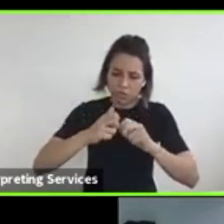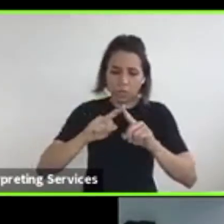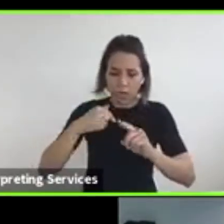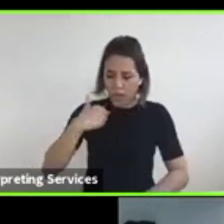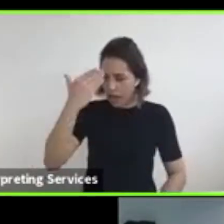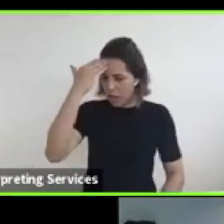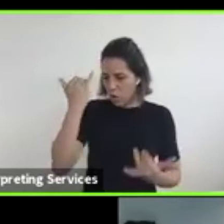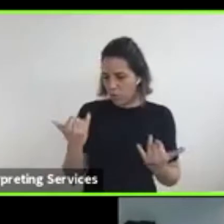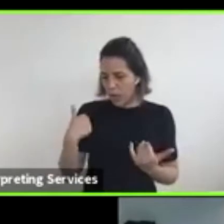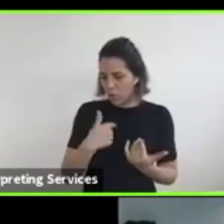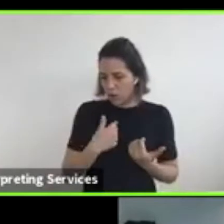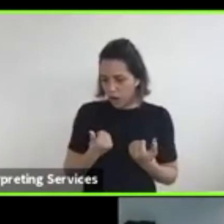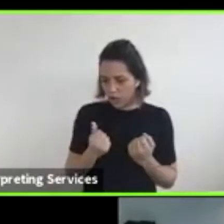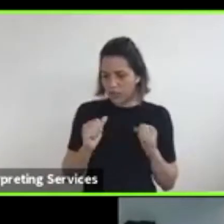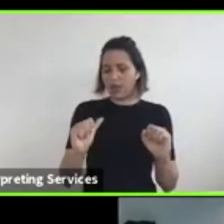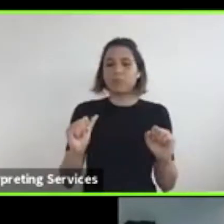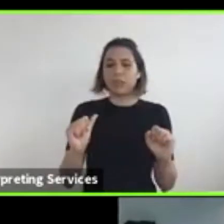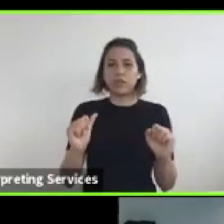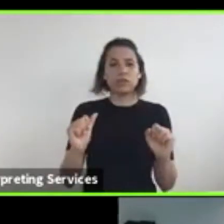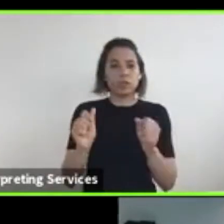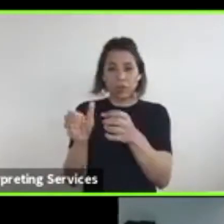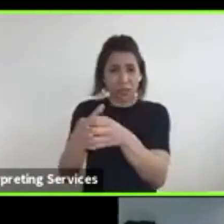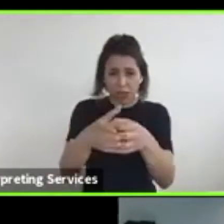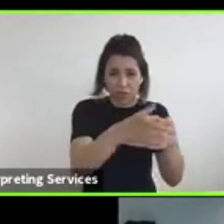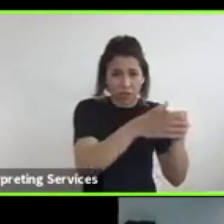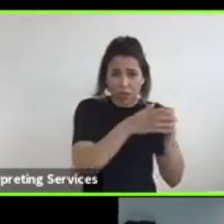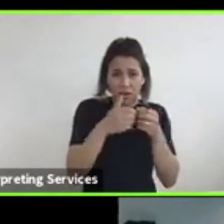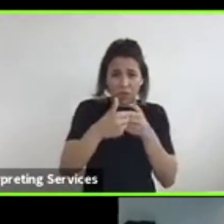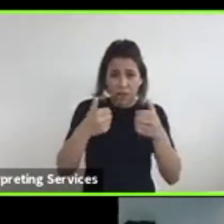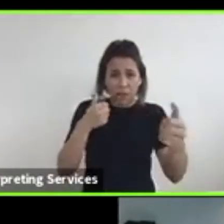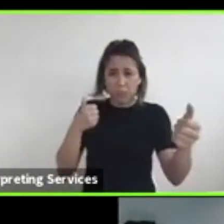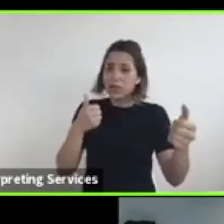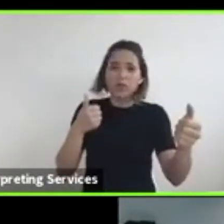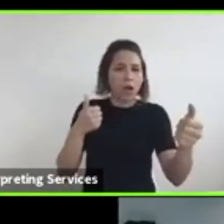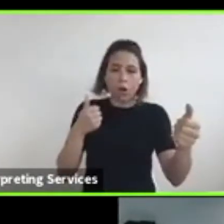TO MOVE BEYOND THAT ALIENATION, AT LEAST FROM EACH OTHER AT THIS MOMENT.